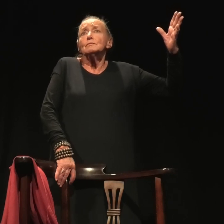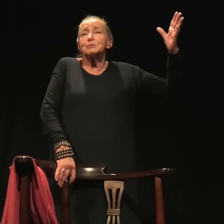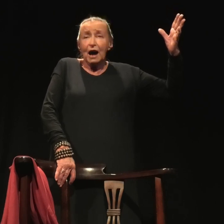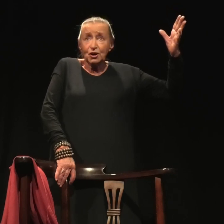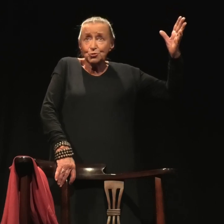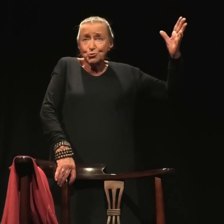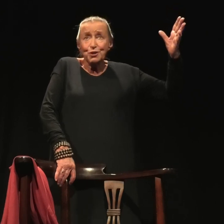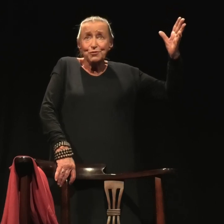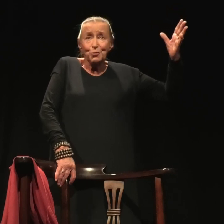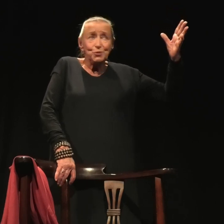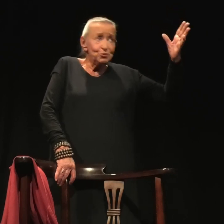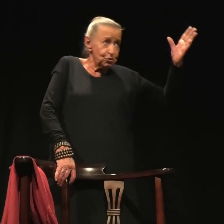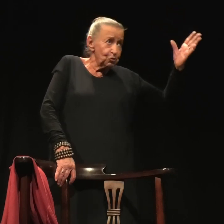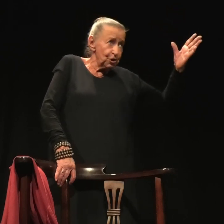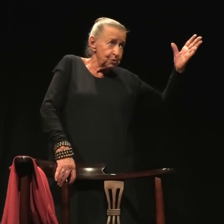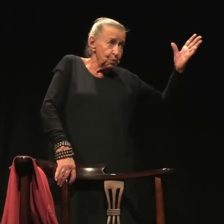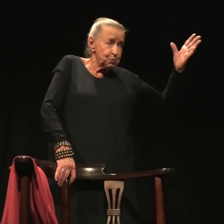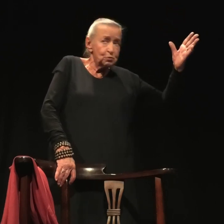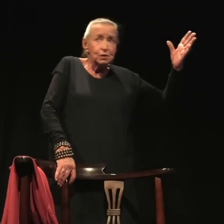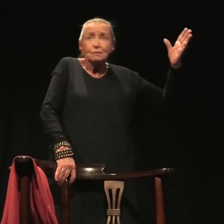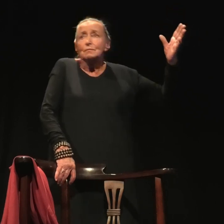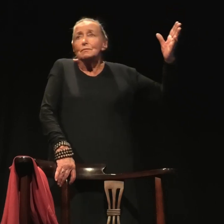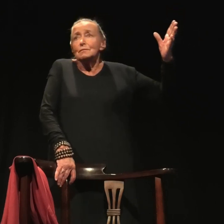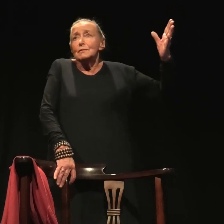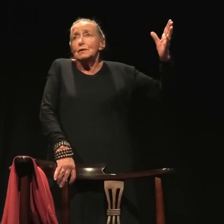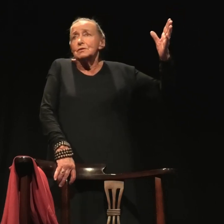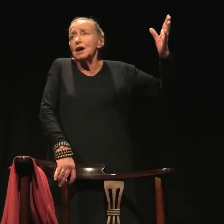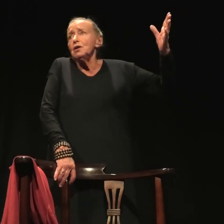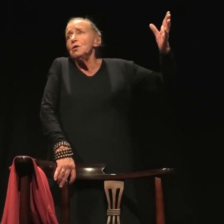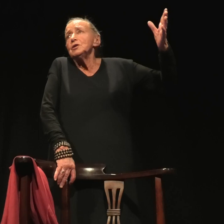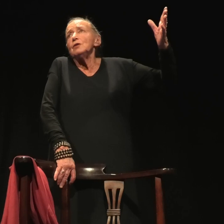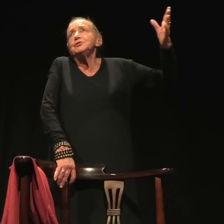This creature, sad to say, was past its prime. It hiccupped